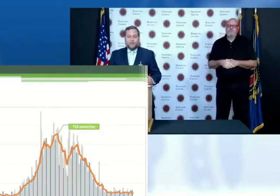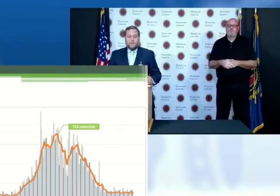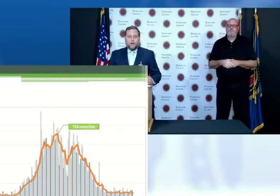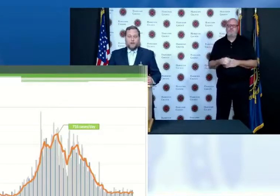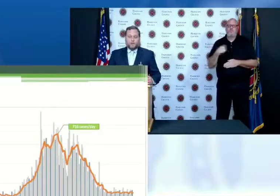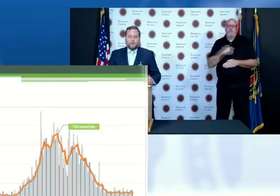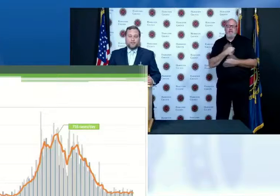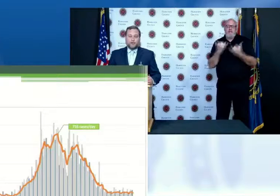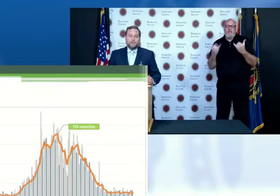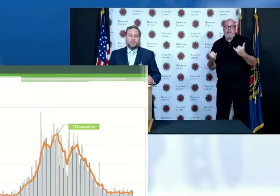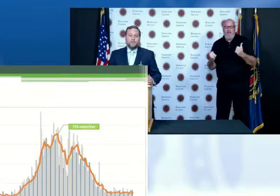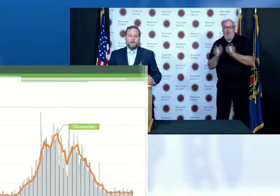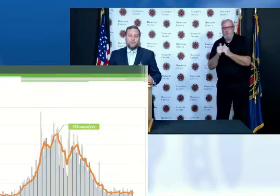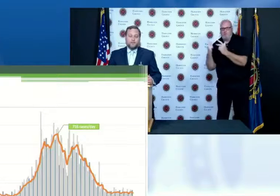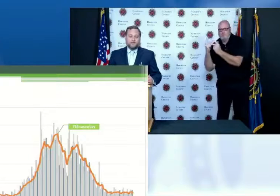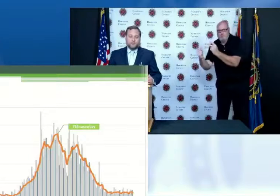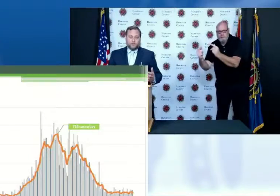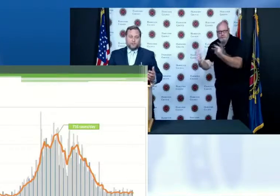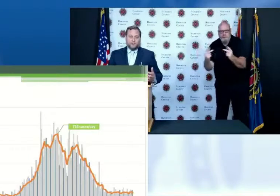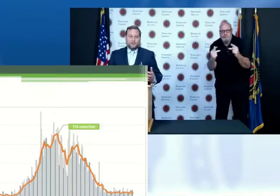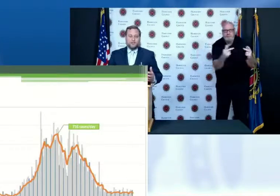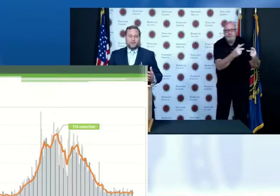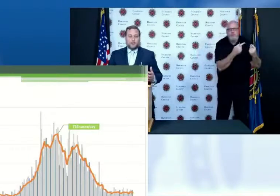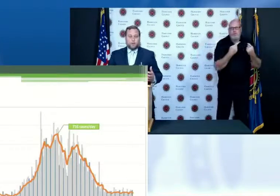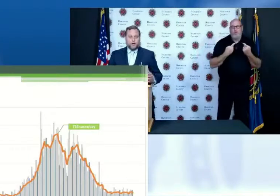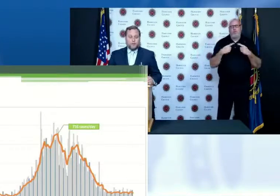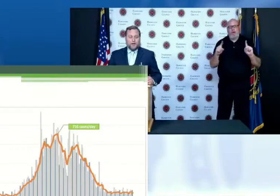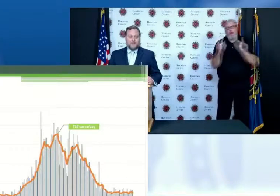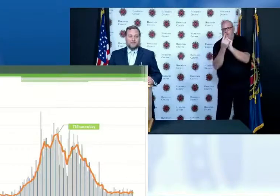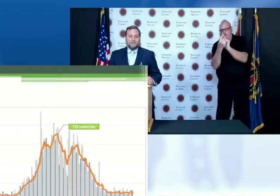campaign as well as our continued efforts for social distancing and wearing our masks